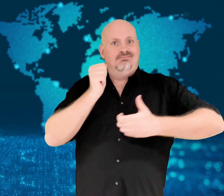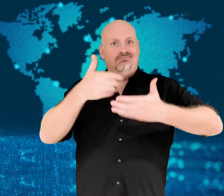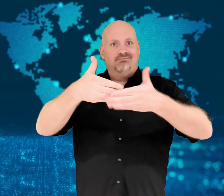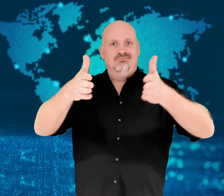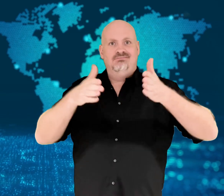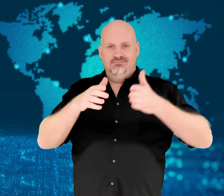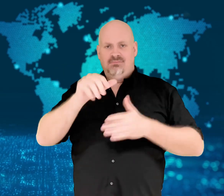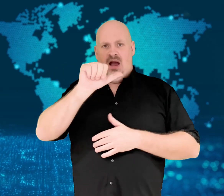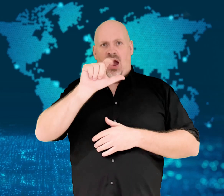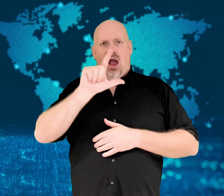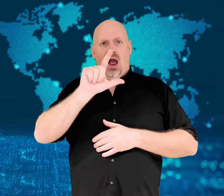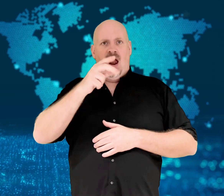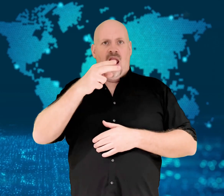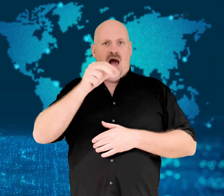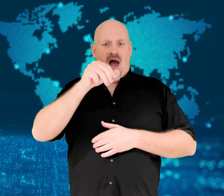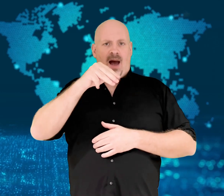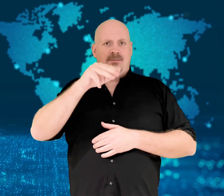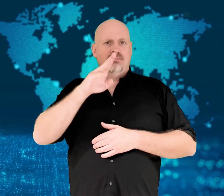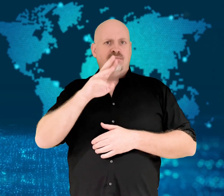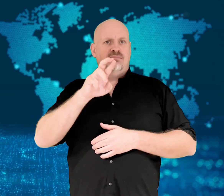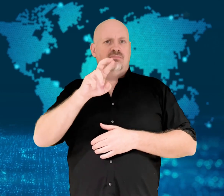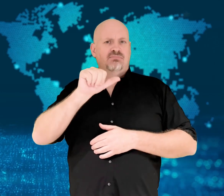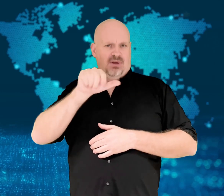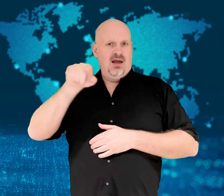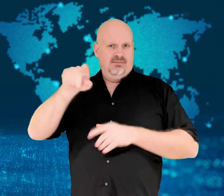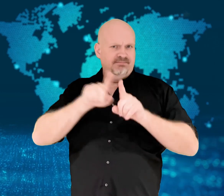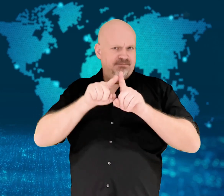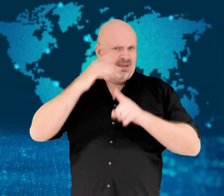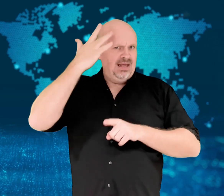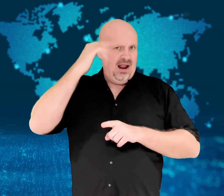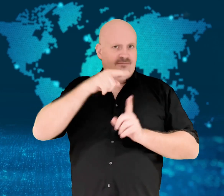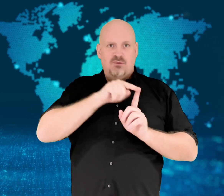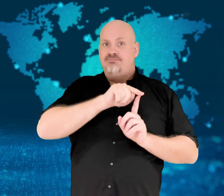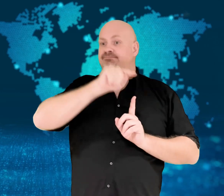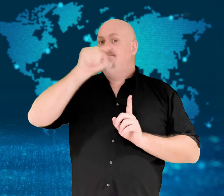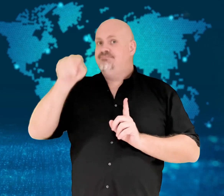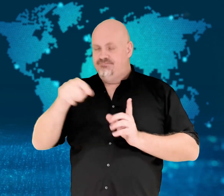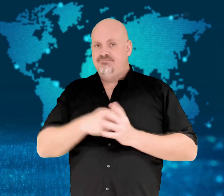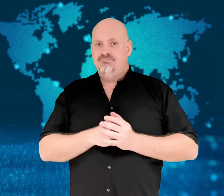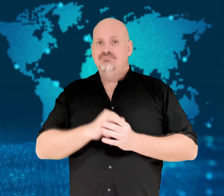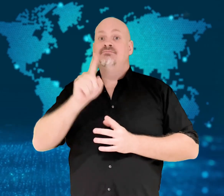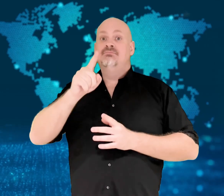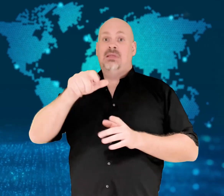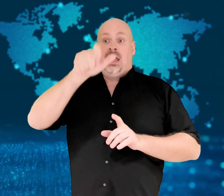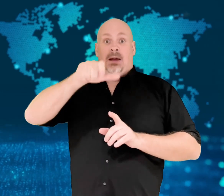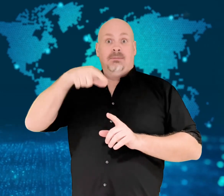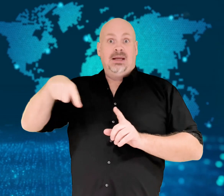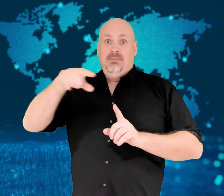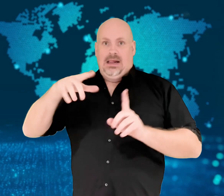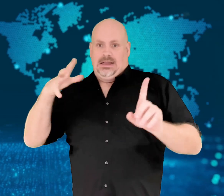Between 20 to 30 minutes later, the man went into another dance place